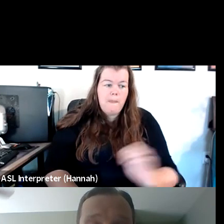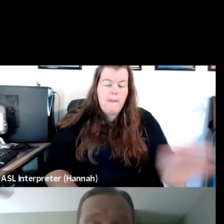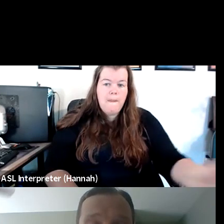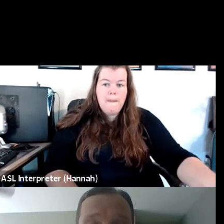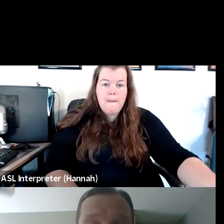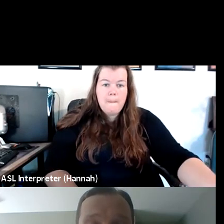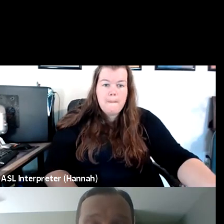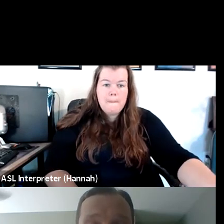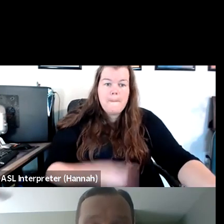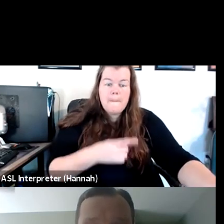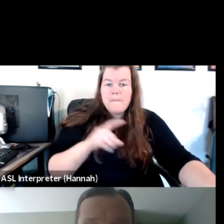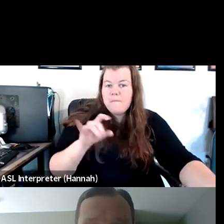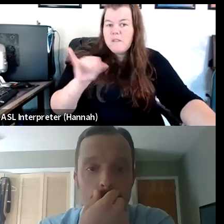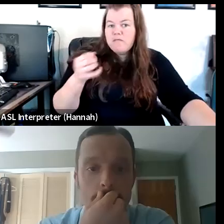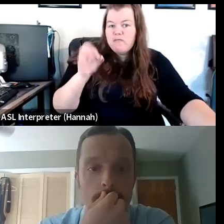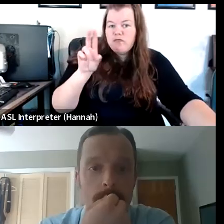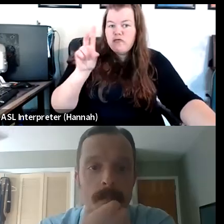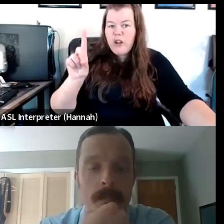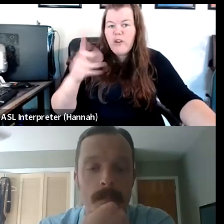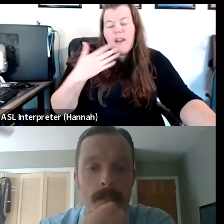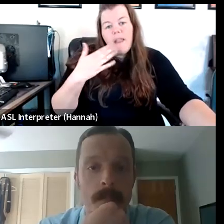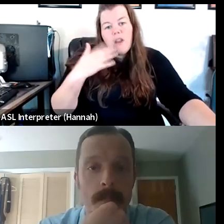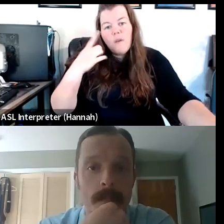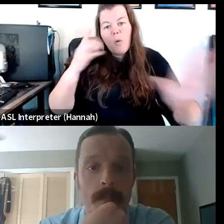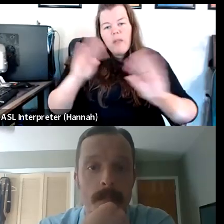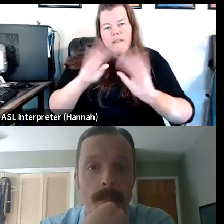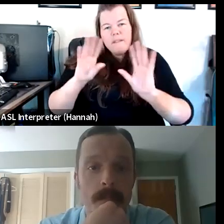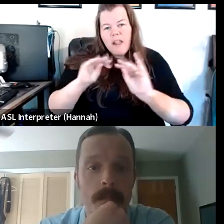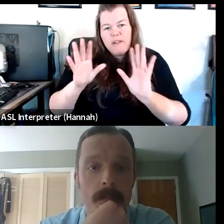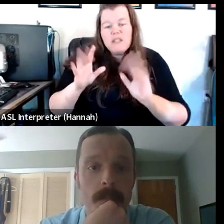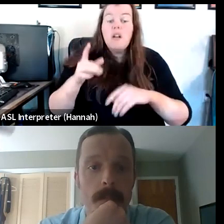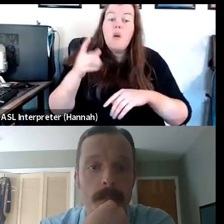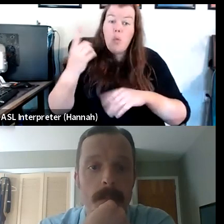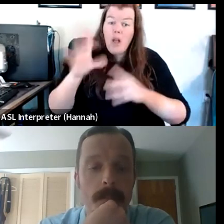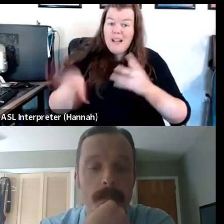Thank you for the clarification Justin and one additional question for you as well. Would be